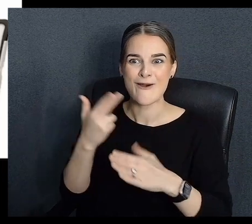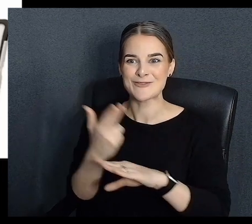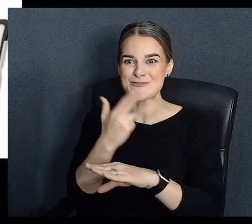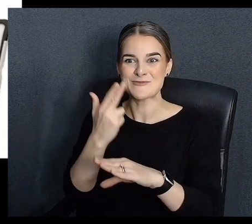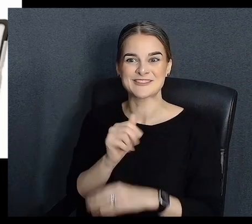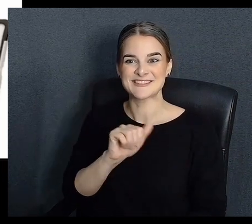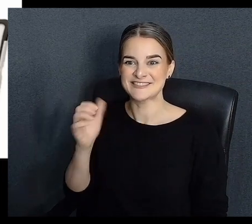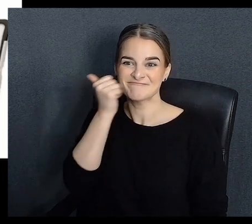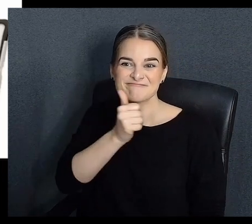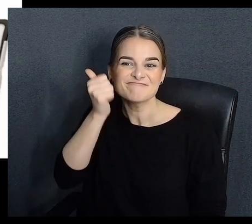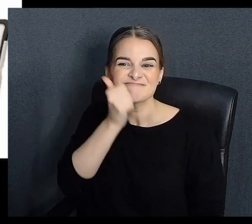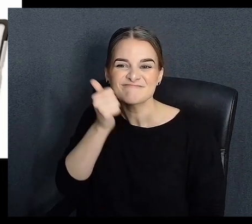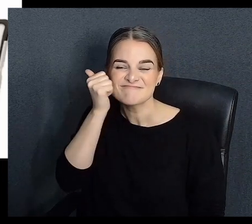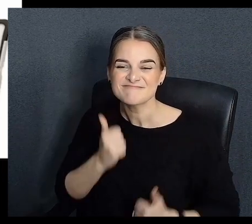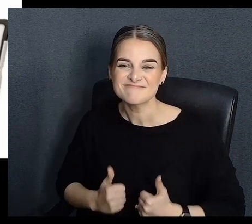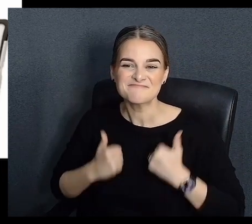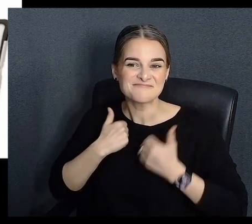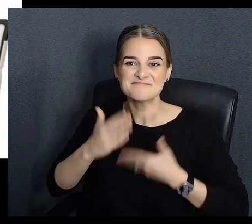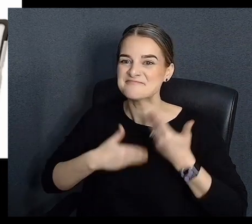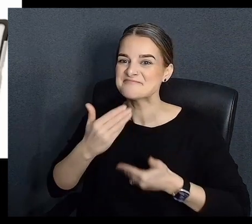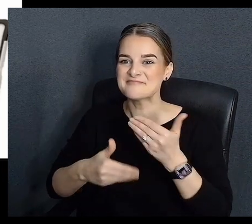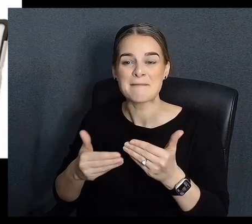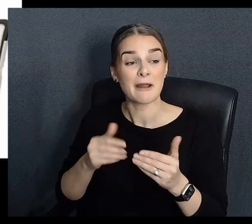just use AAC a little bit more than others.